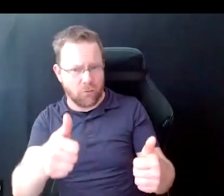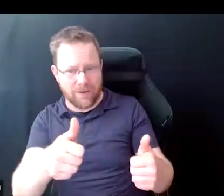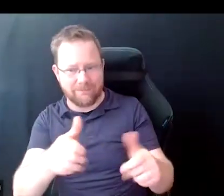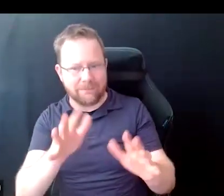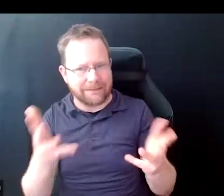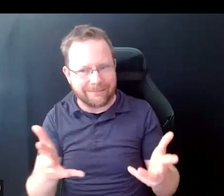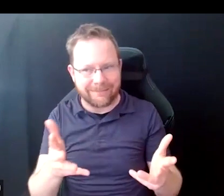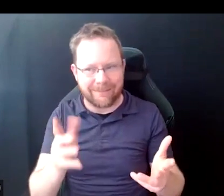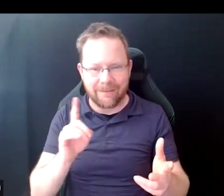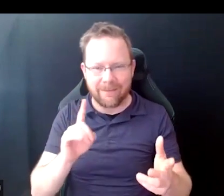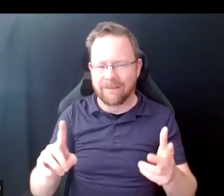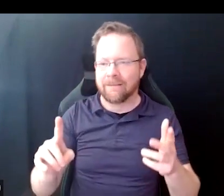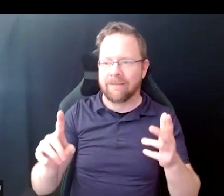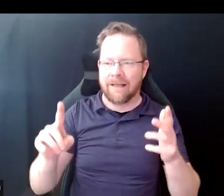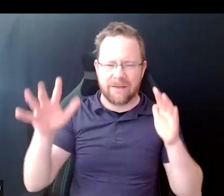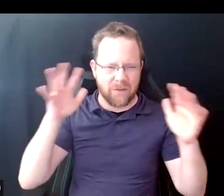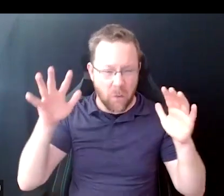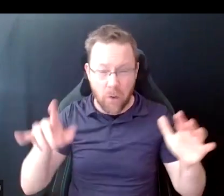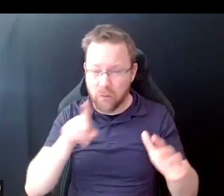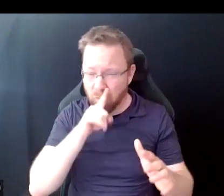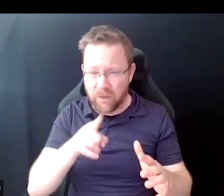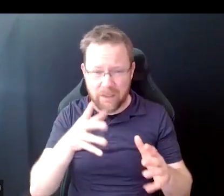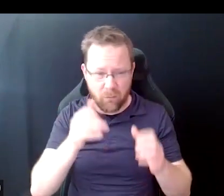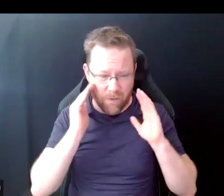They're a kind of noise in the signal when you're really looking for research